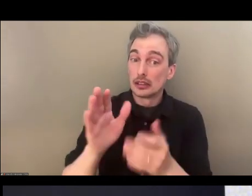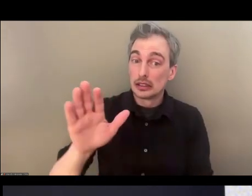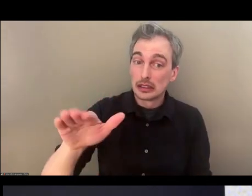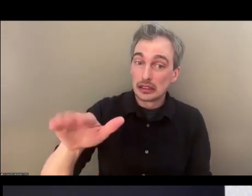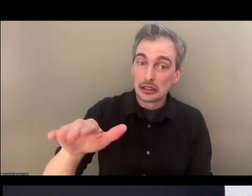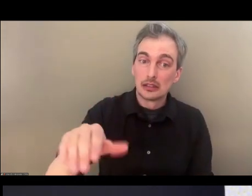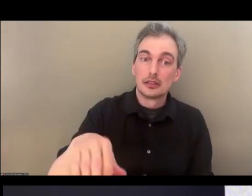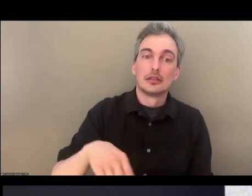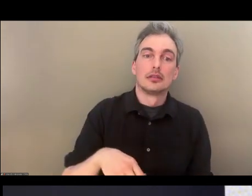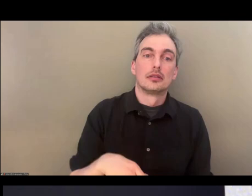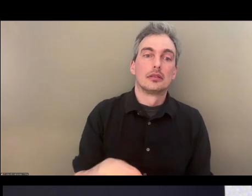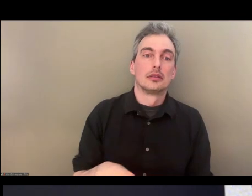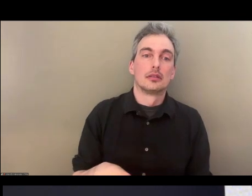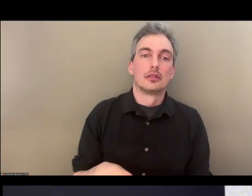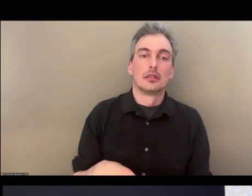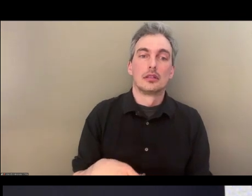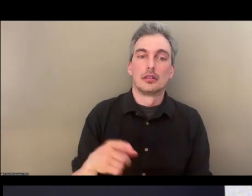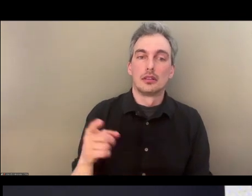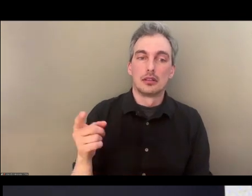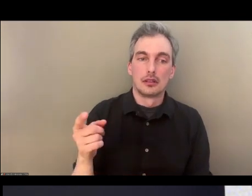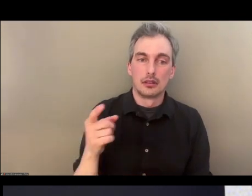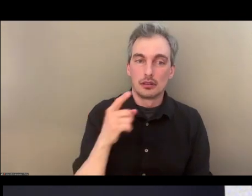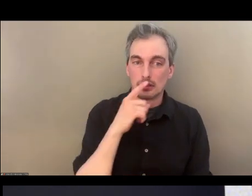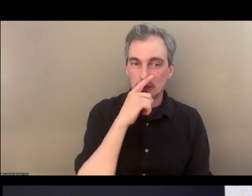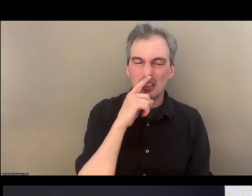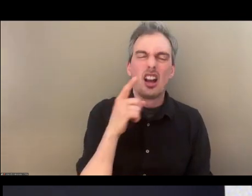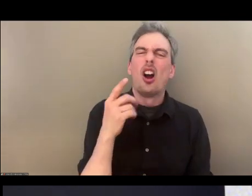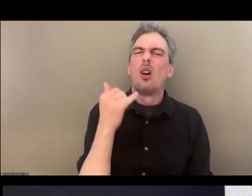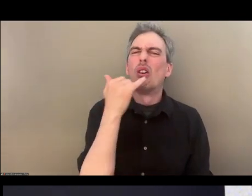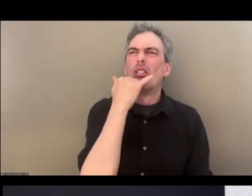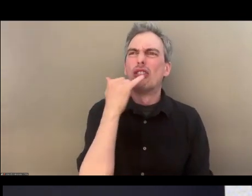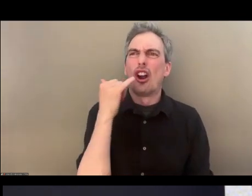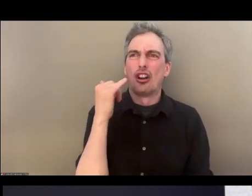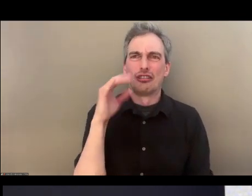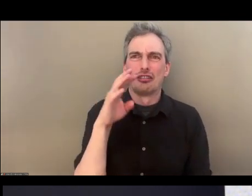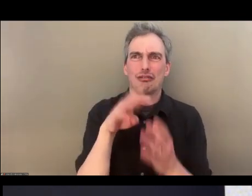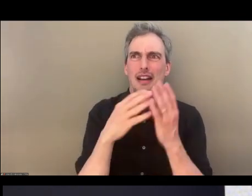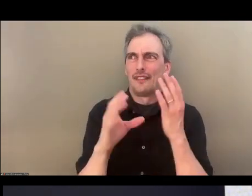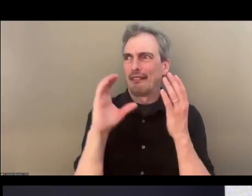oh, that's not correct. I had the wrong graphic there. The real thing will say "contact us. Customer support".